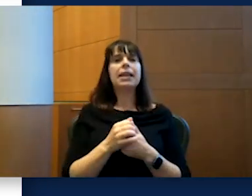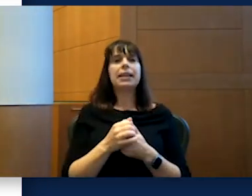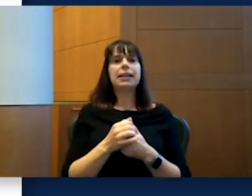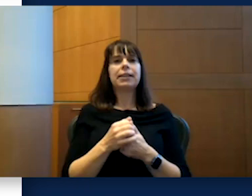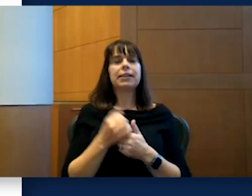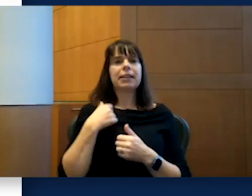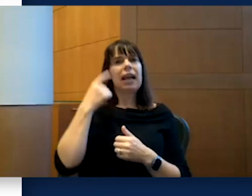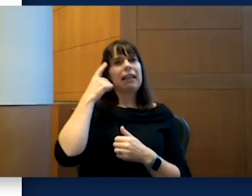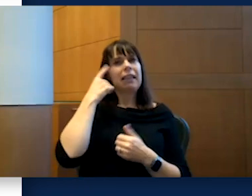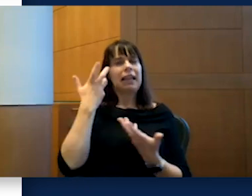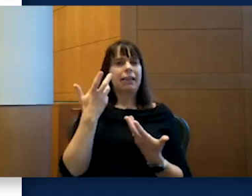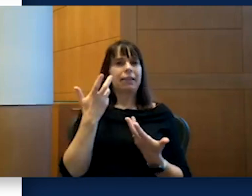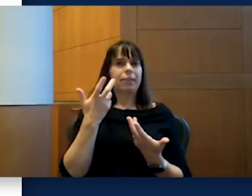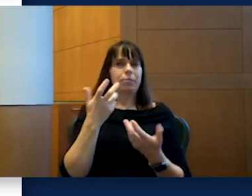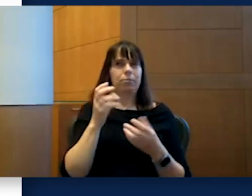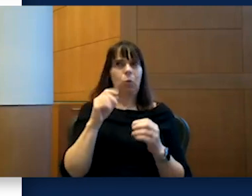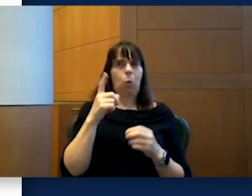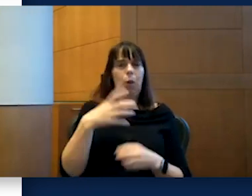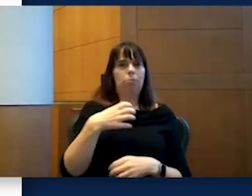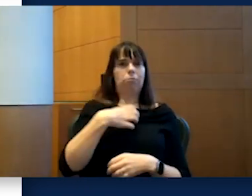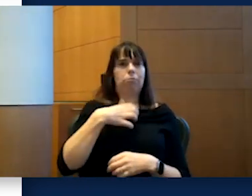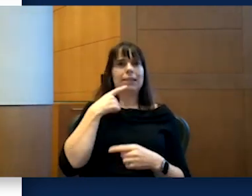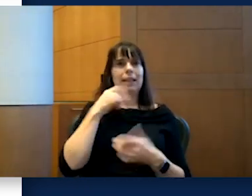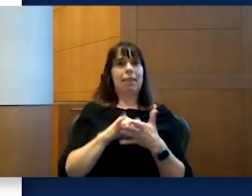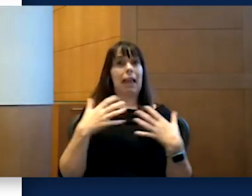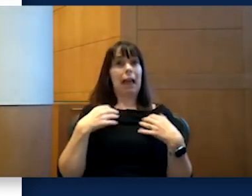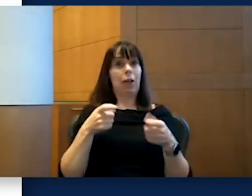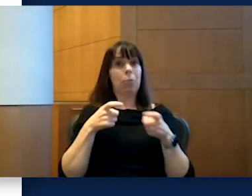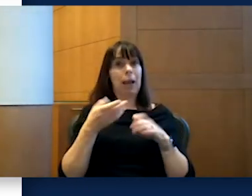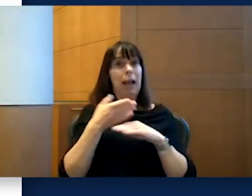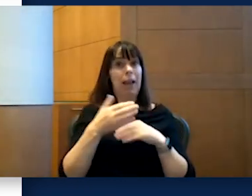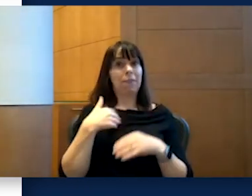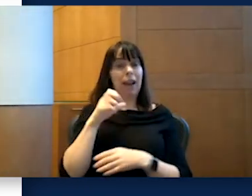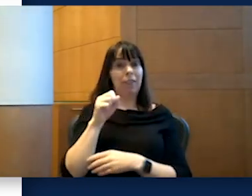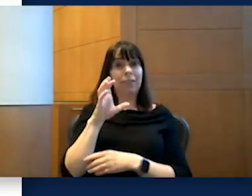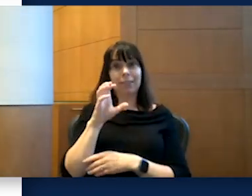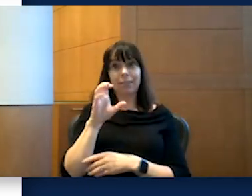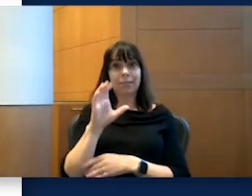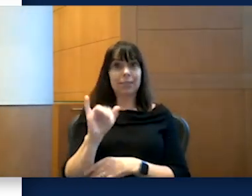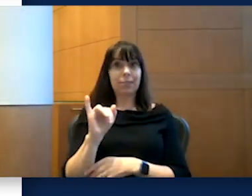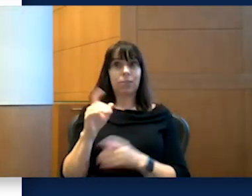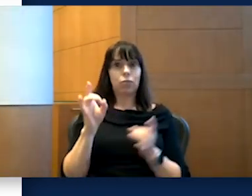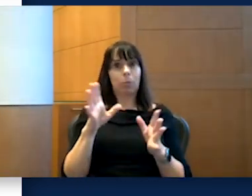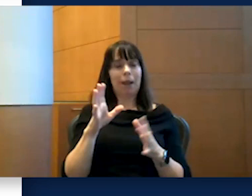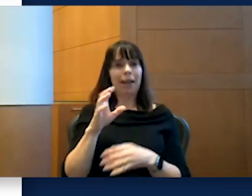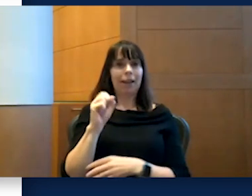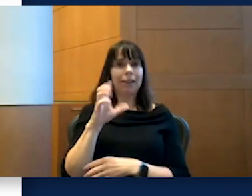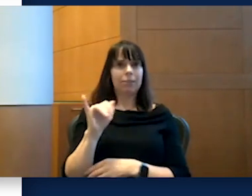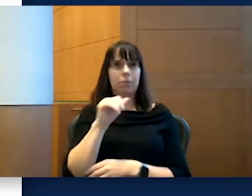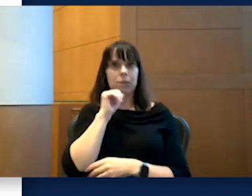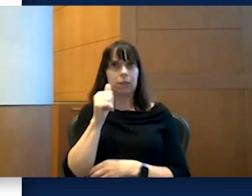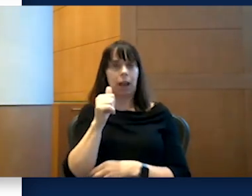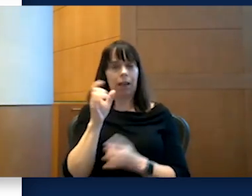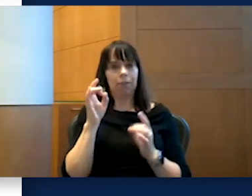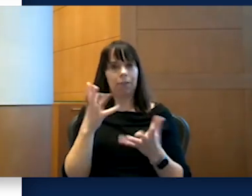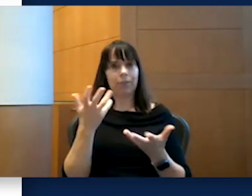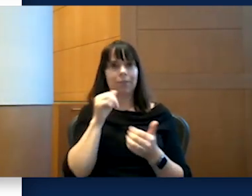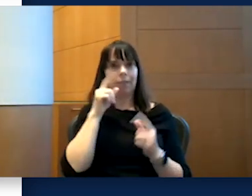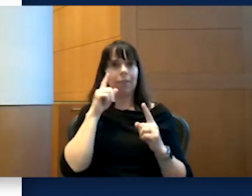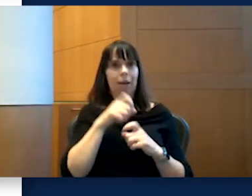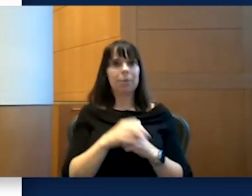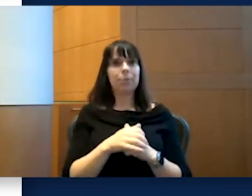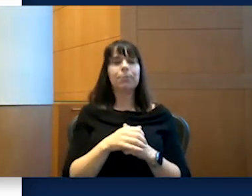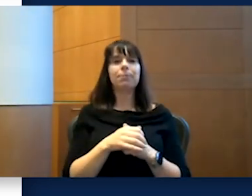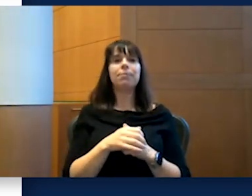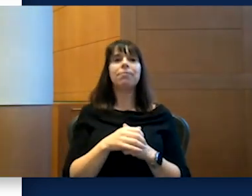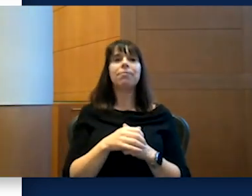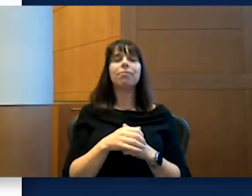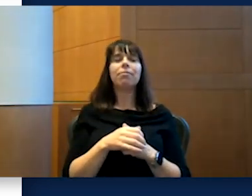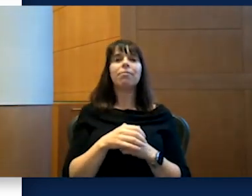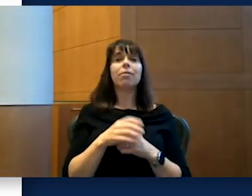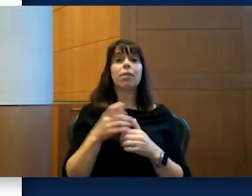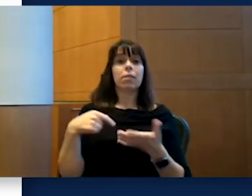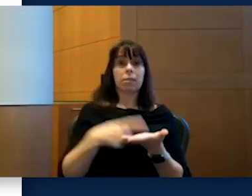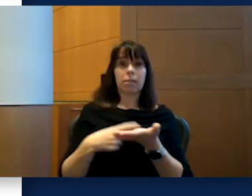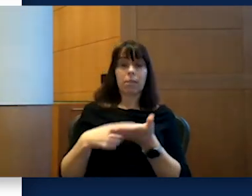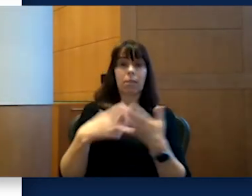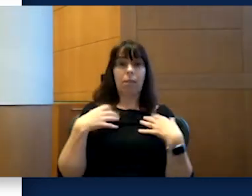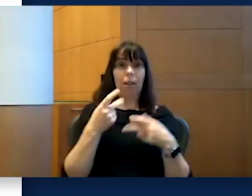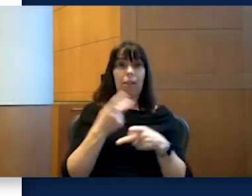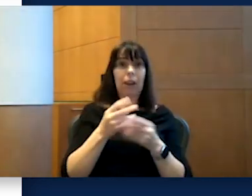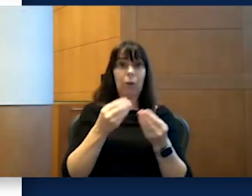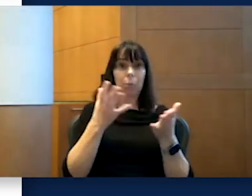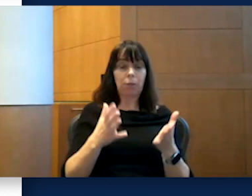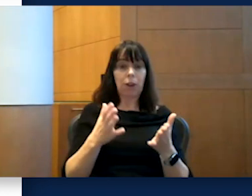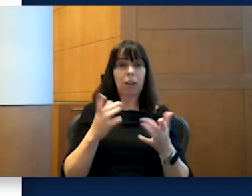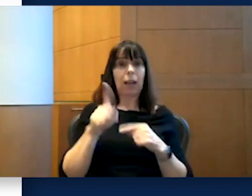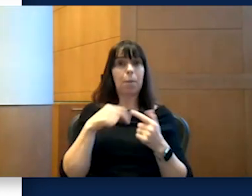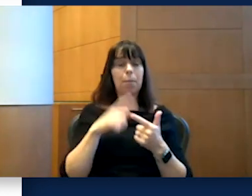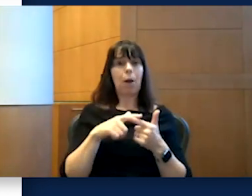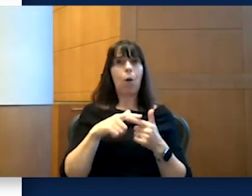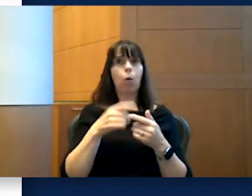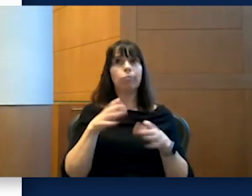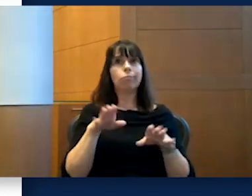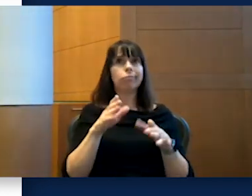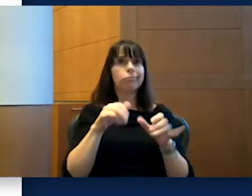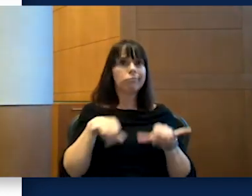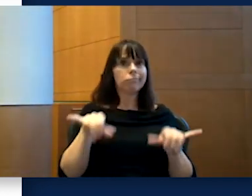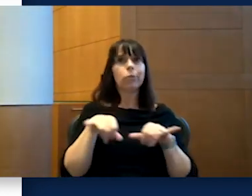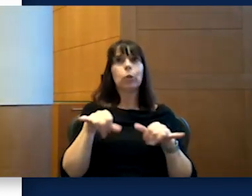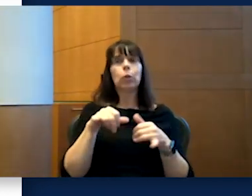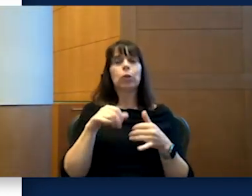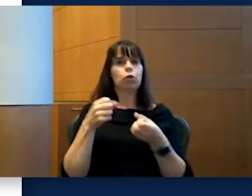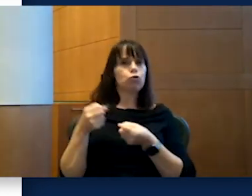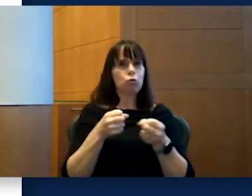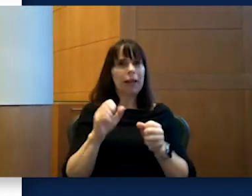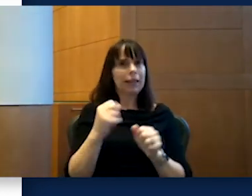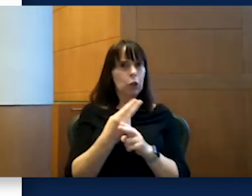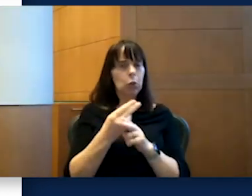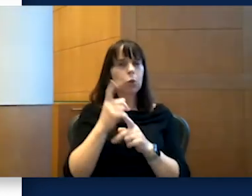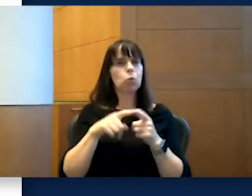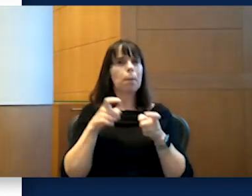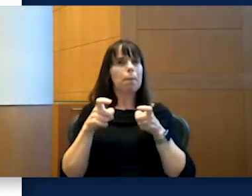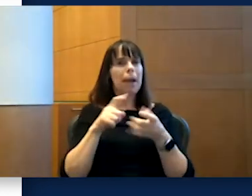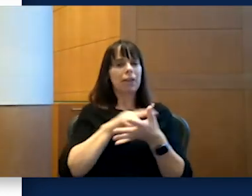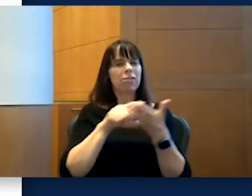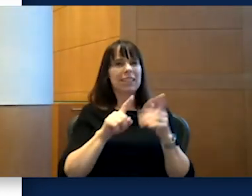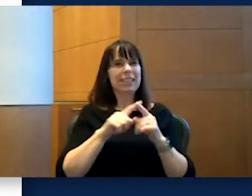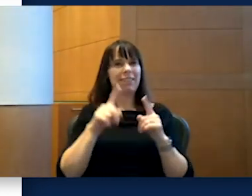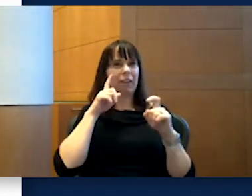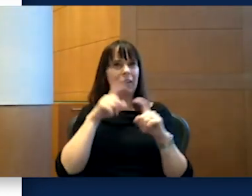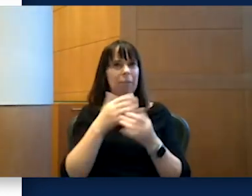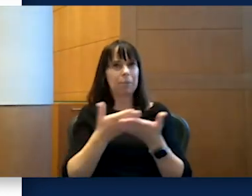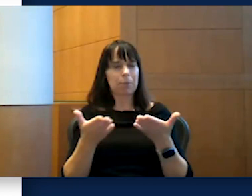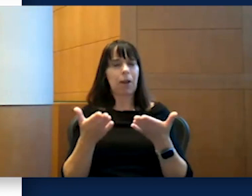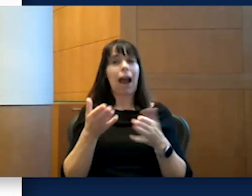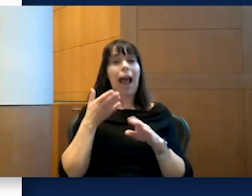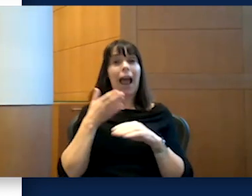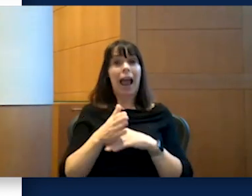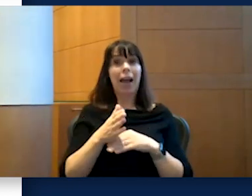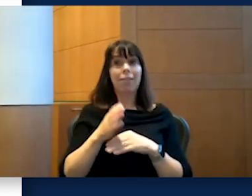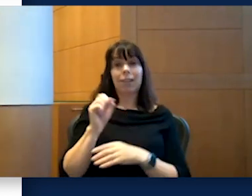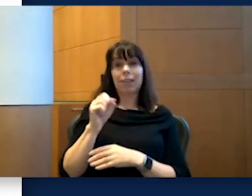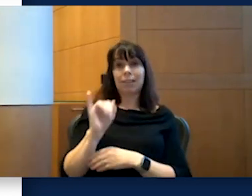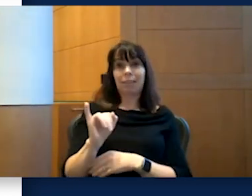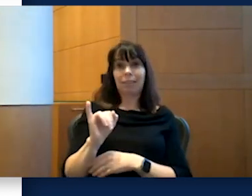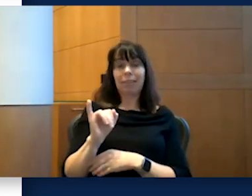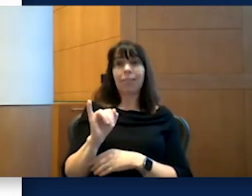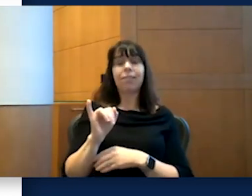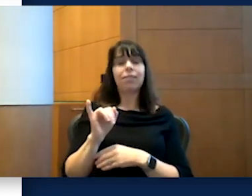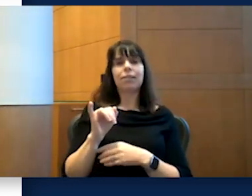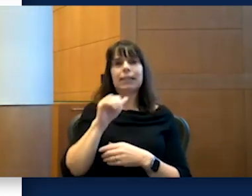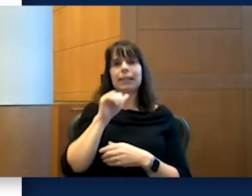Diving into sort of the rationale for this study, I think it is pretty non-controversial to say that health management after traumatic spinal cord injury is nothing if not complicated. When we talk as healthcare providers about regimens and strategies and things that might be useful in managing all of these complexities after spinal cord injury,